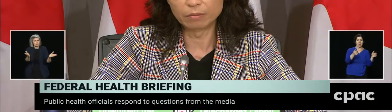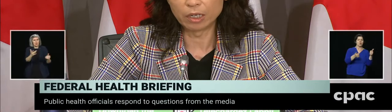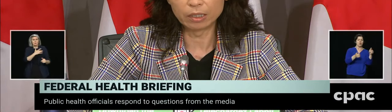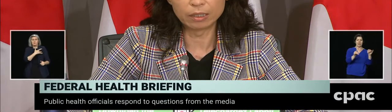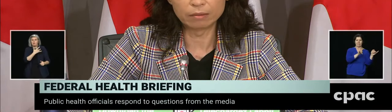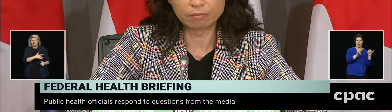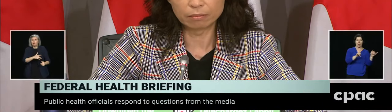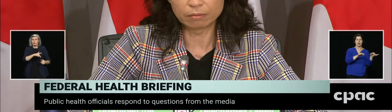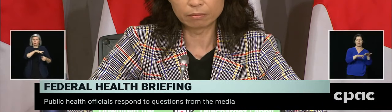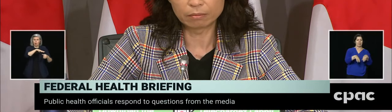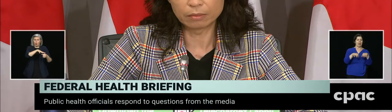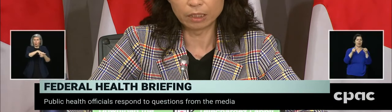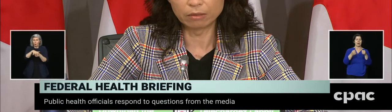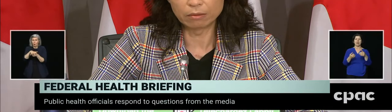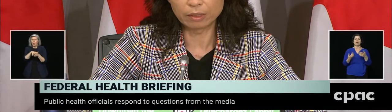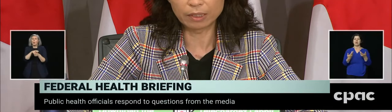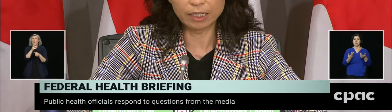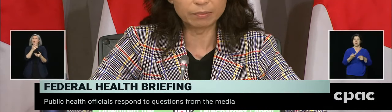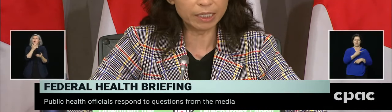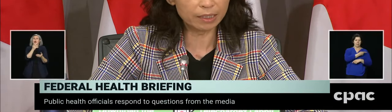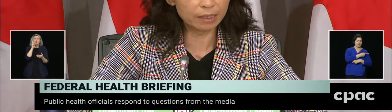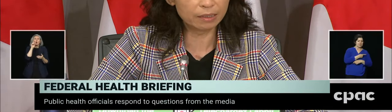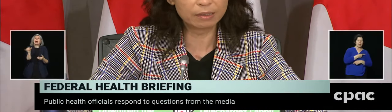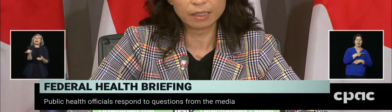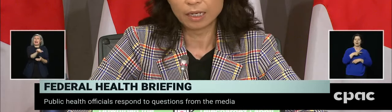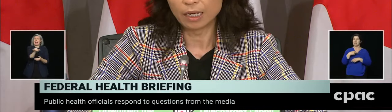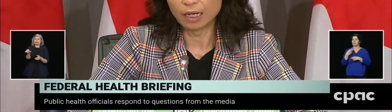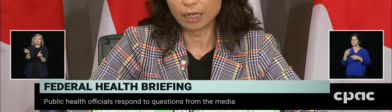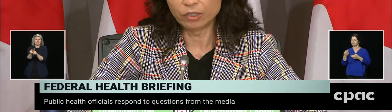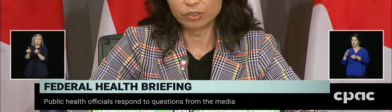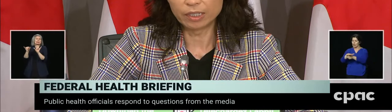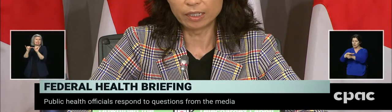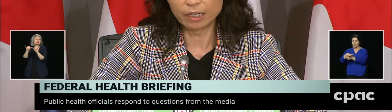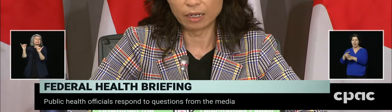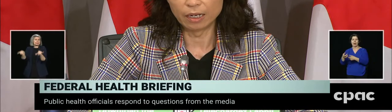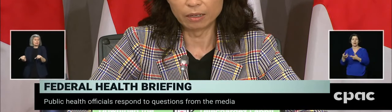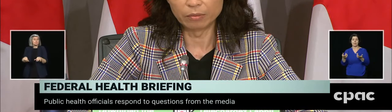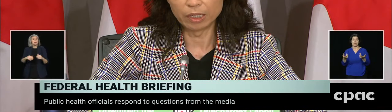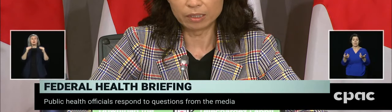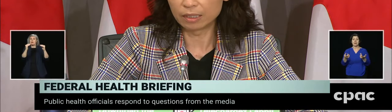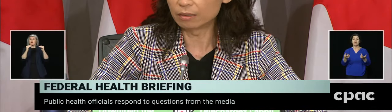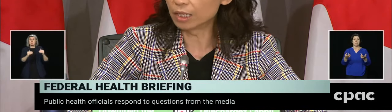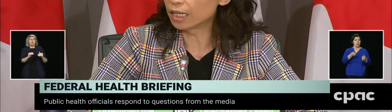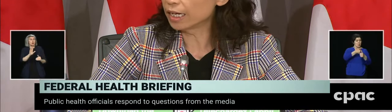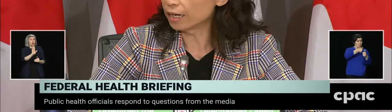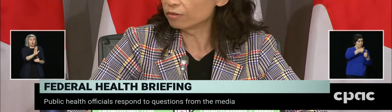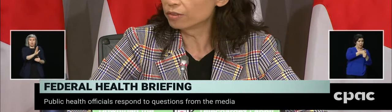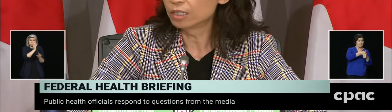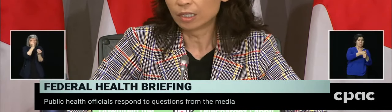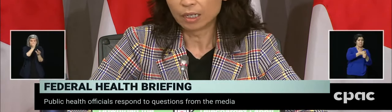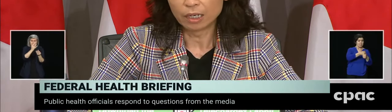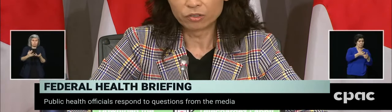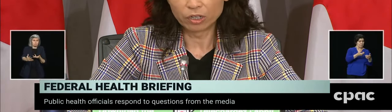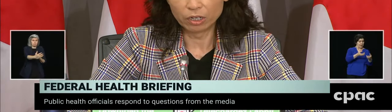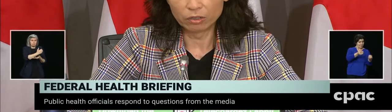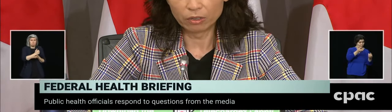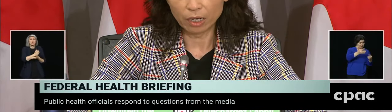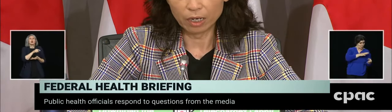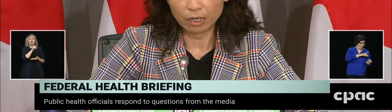AND THEY DO HAVE TO SUBMIT,